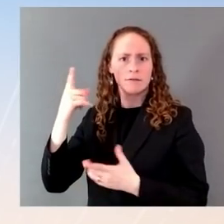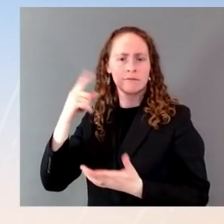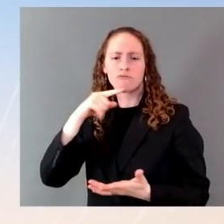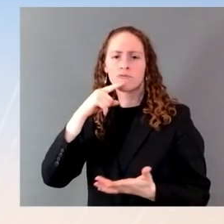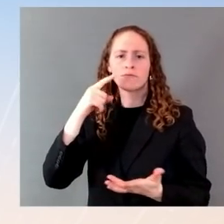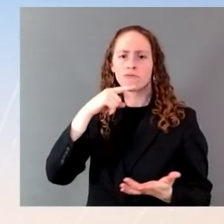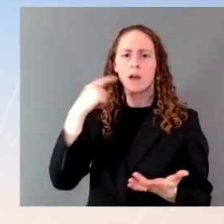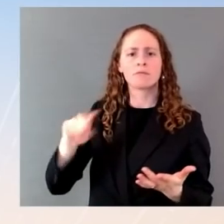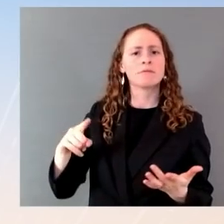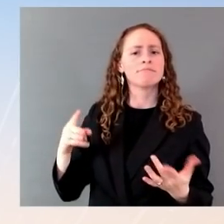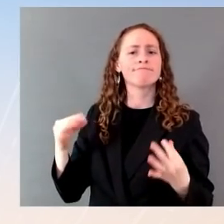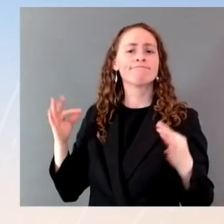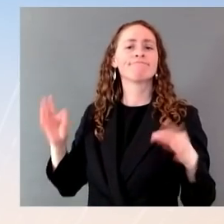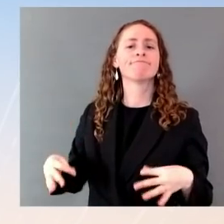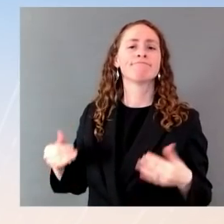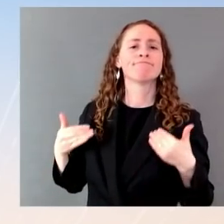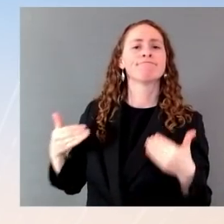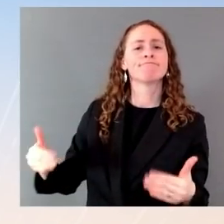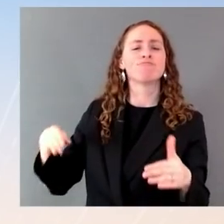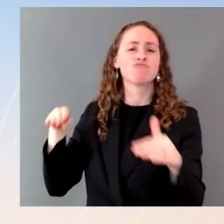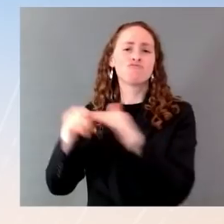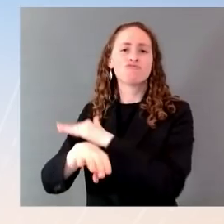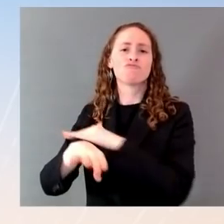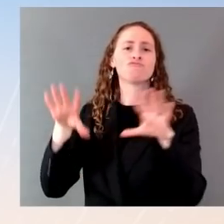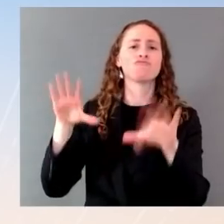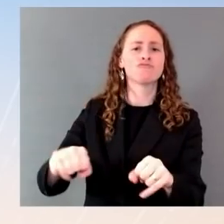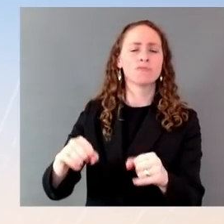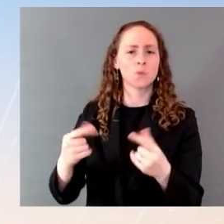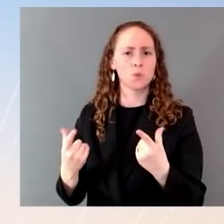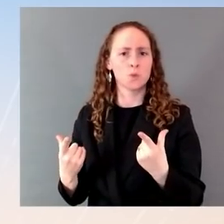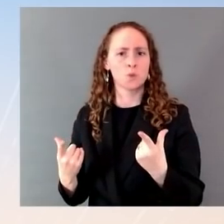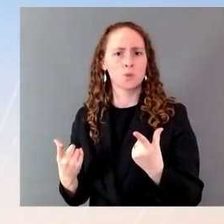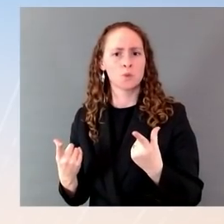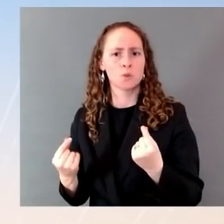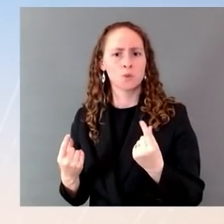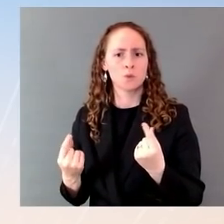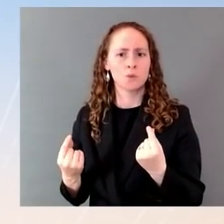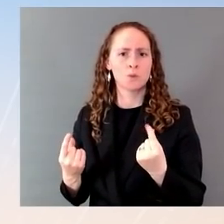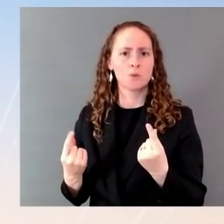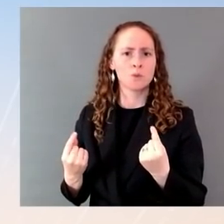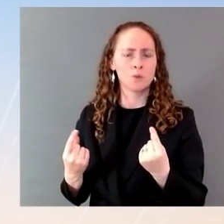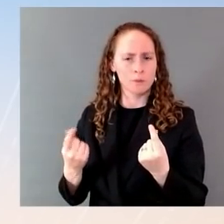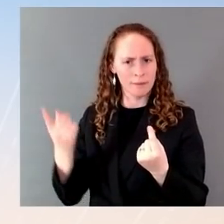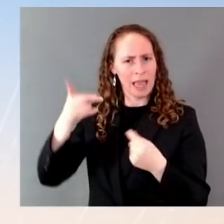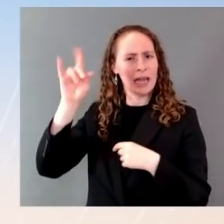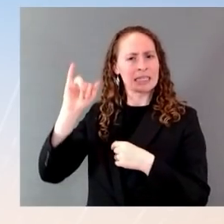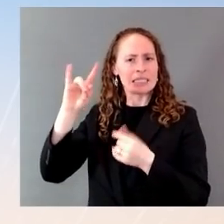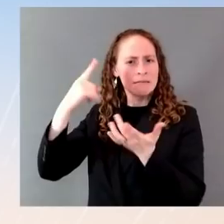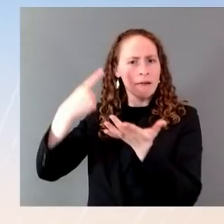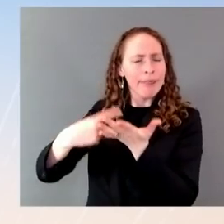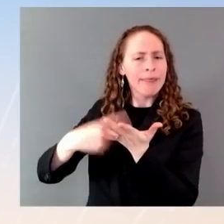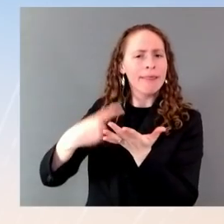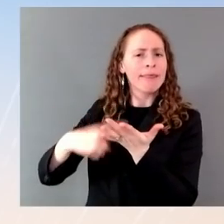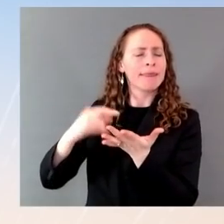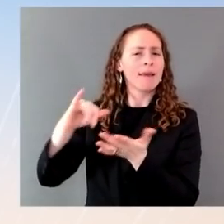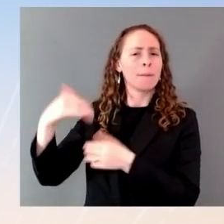Have you now received assurances from Germany that they will, in fact, not proceed with that? Mr. Sullivan: So, in response to an earlier question,